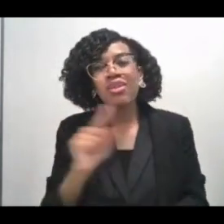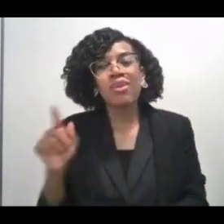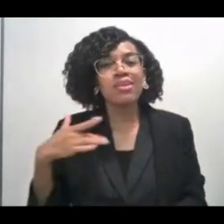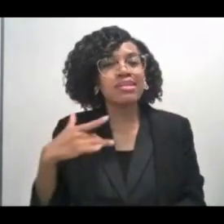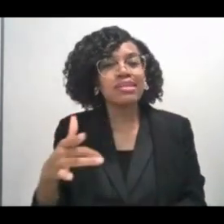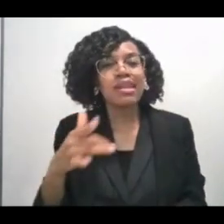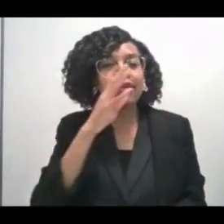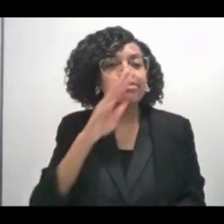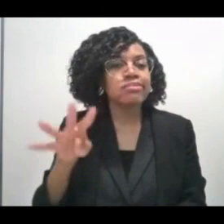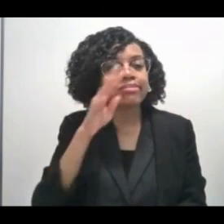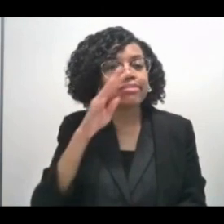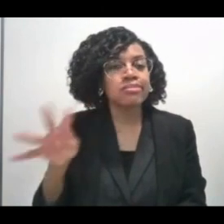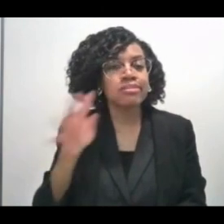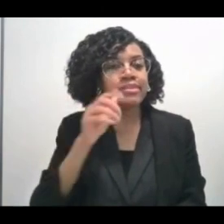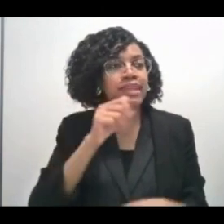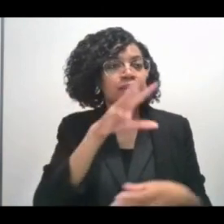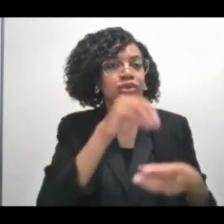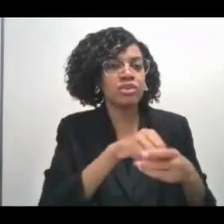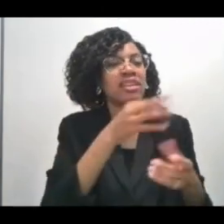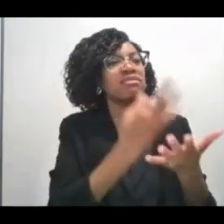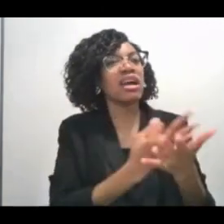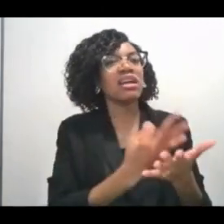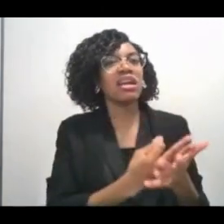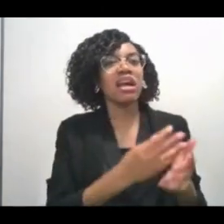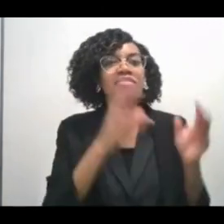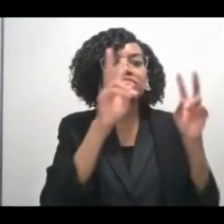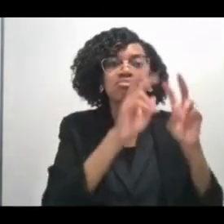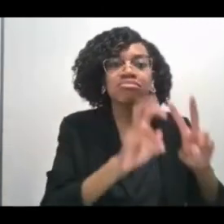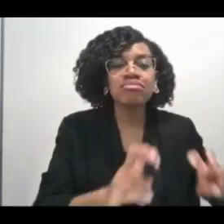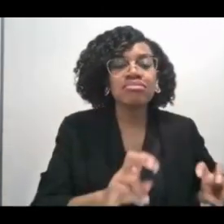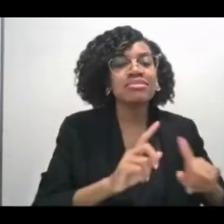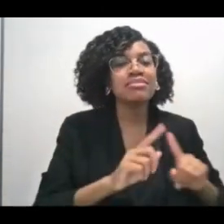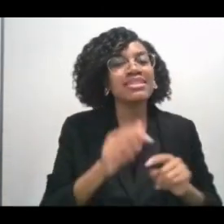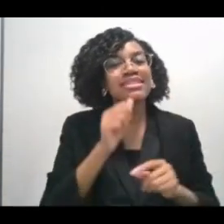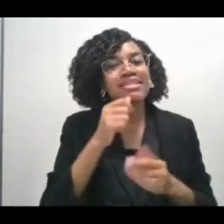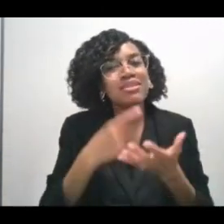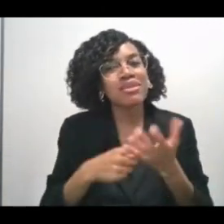So if we can bring more voices into the room, when we're